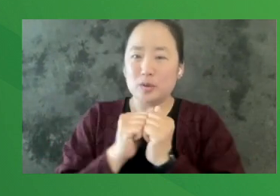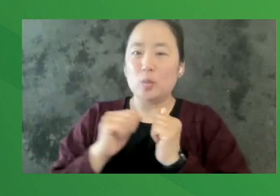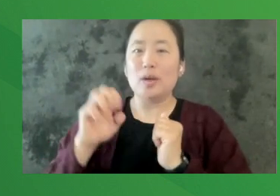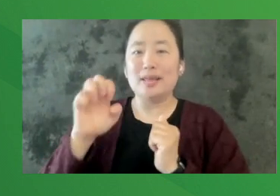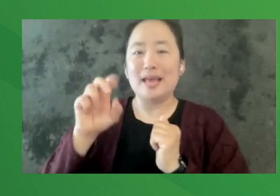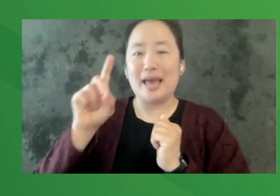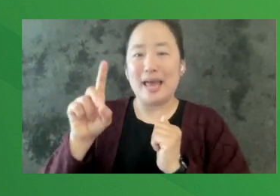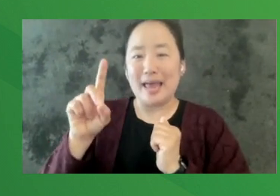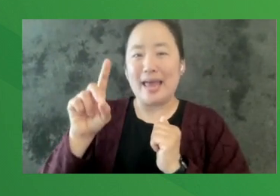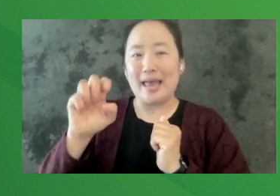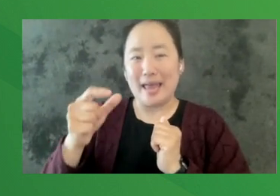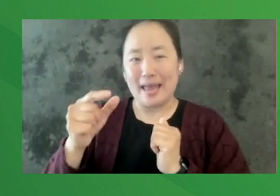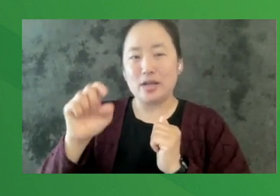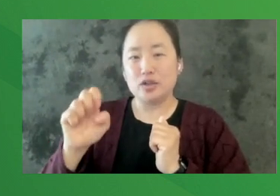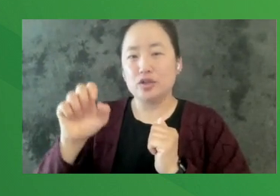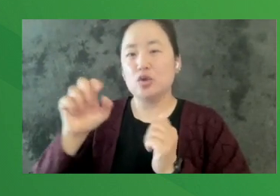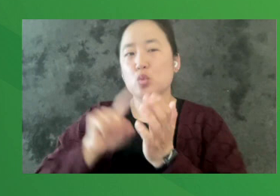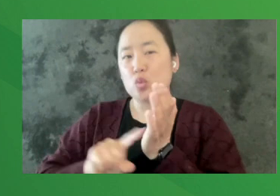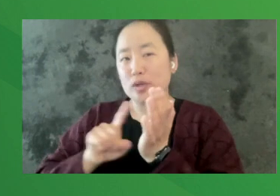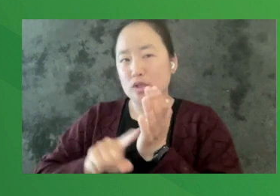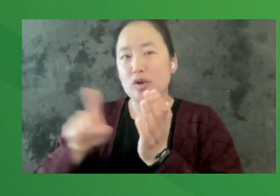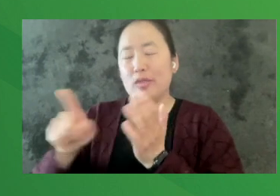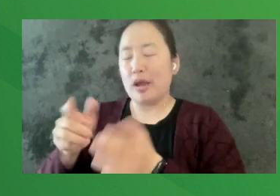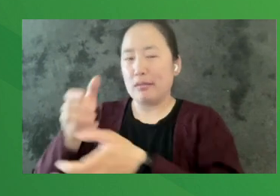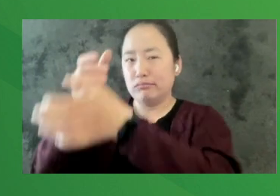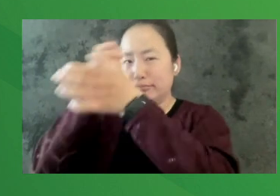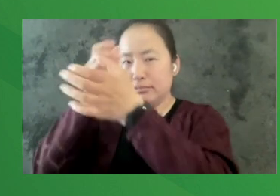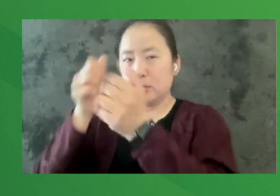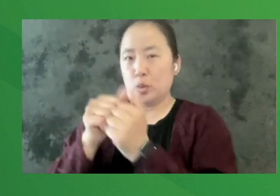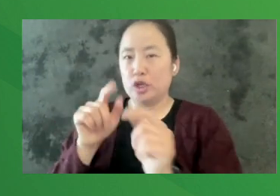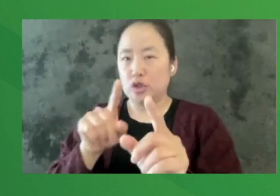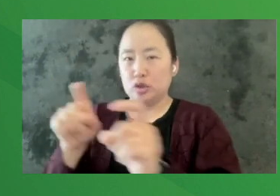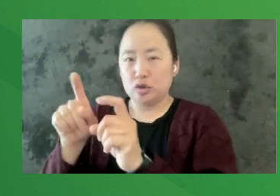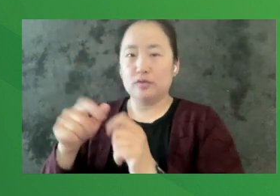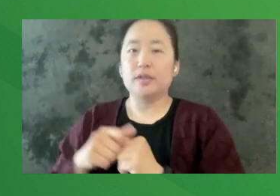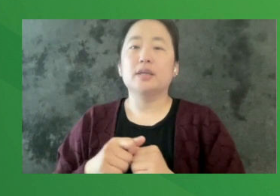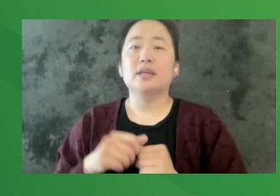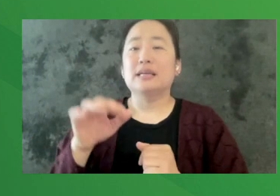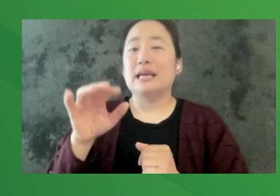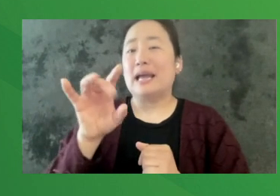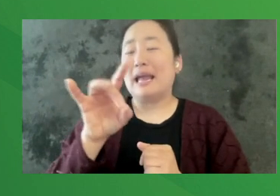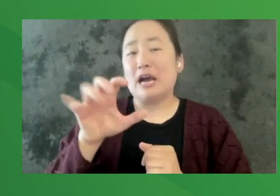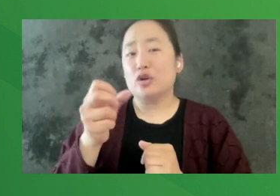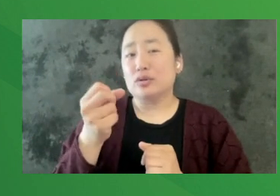doing and we surveyed about 812 teachers and administrators to have a representative sample.